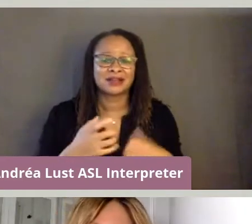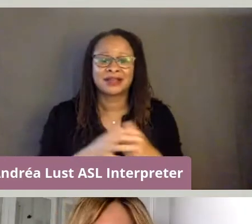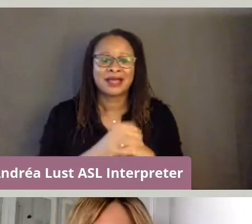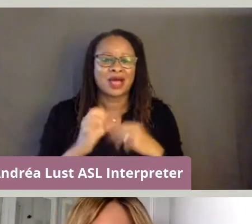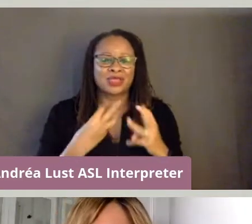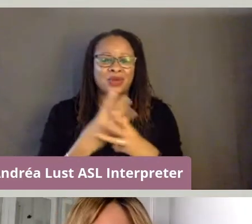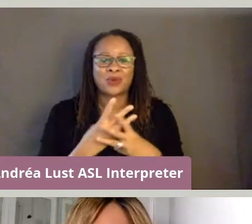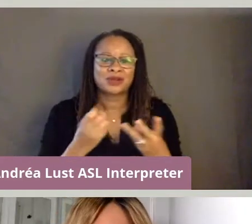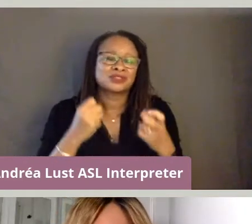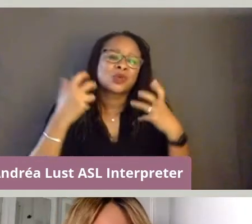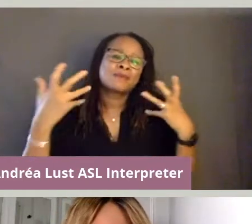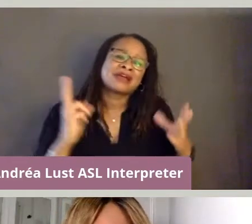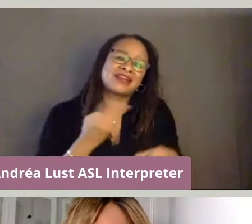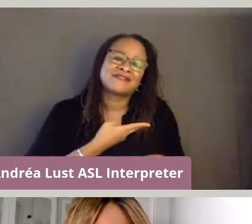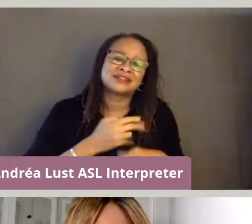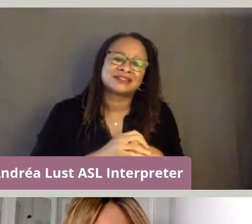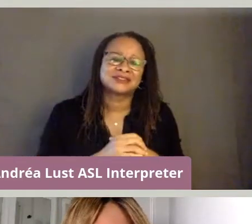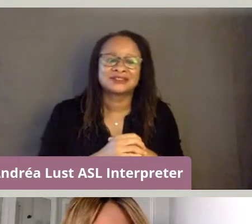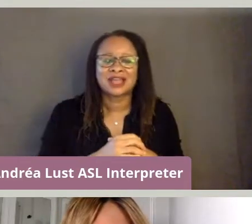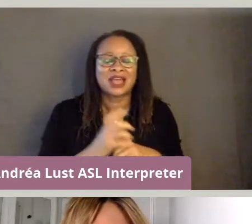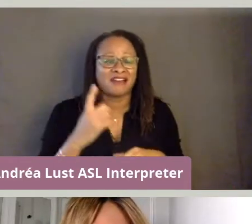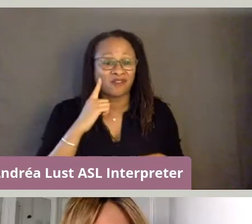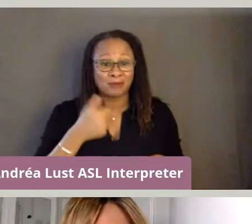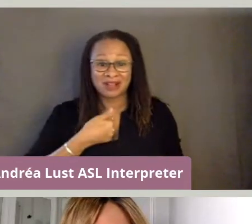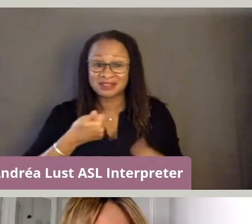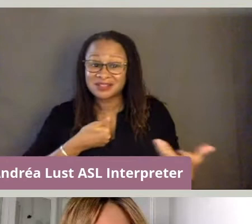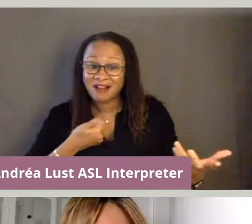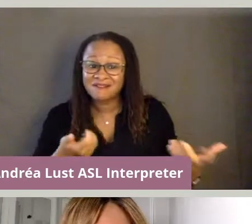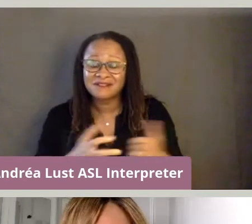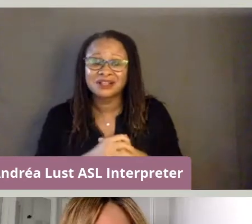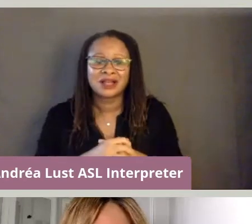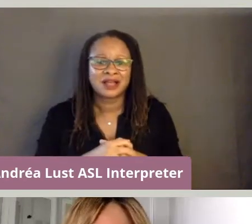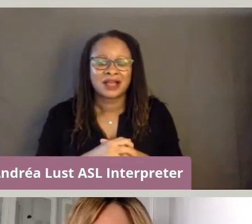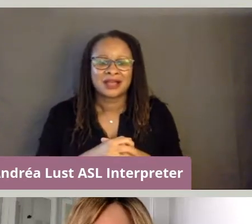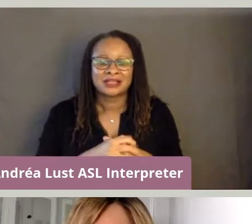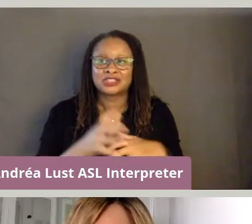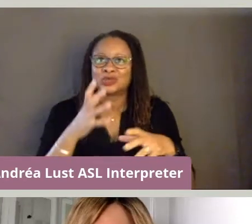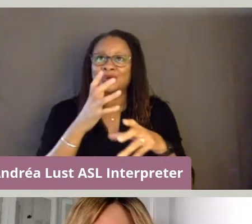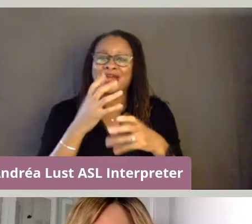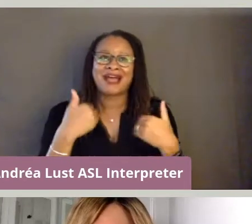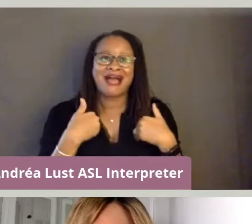for so many of us, this difficult time for me to get to be in dialogue with you